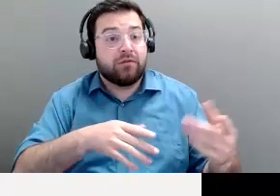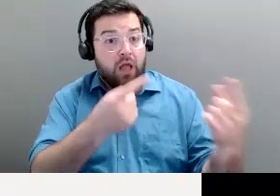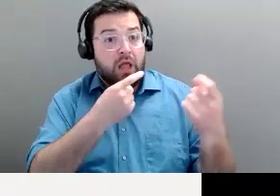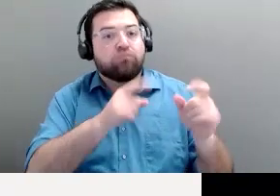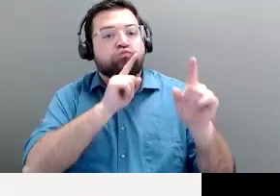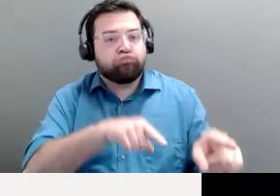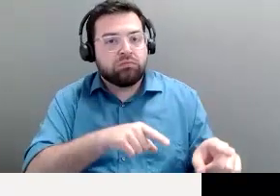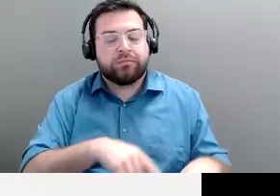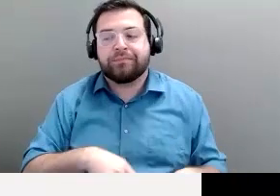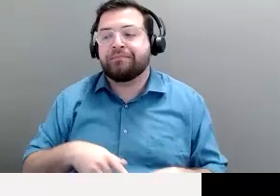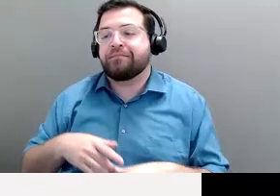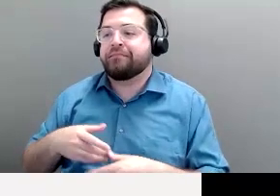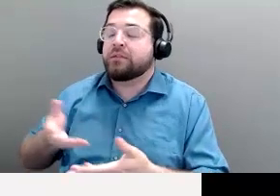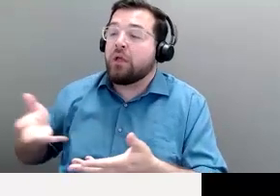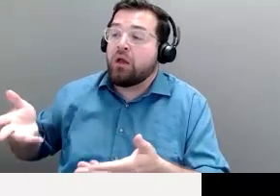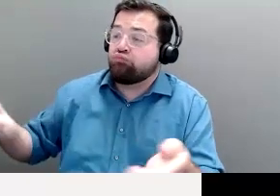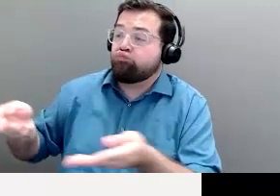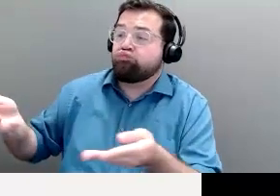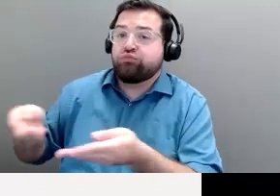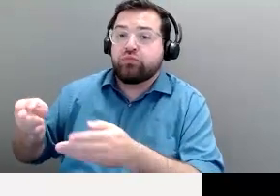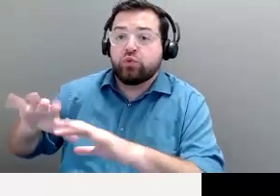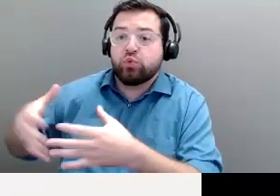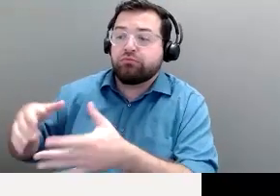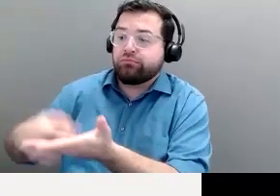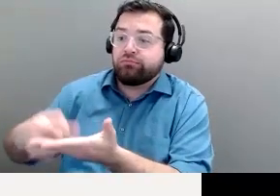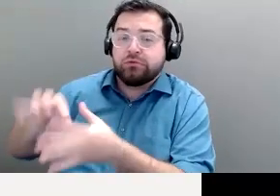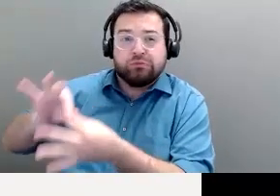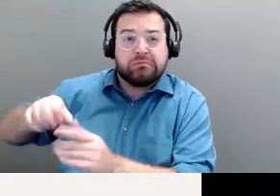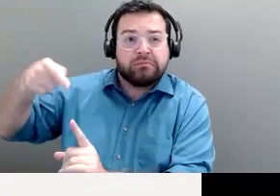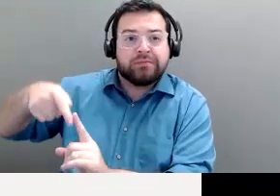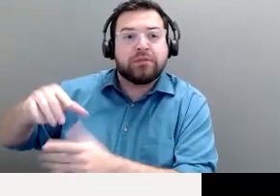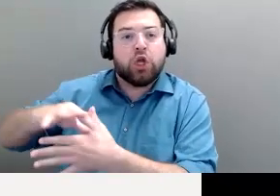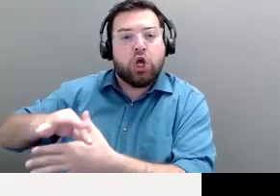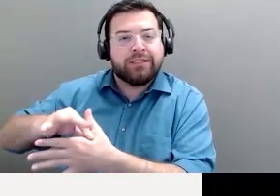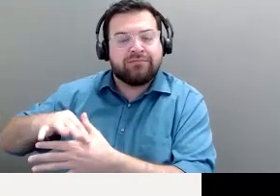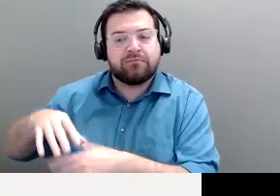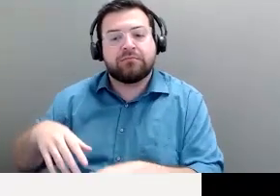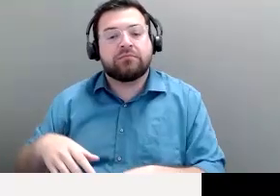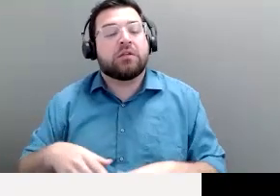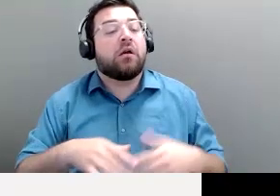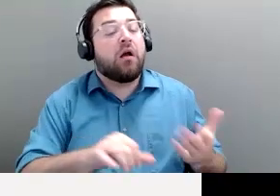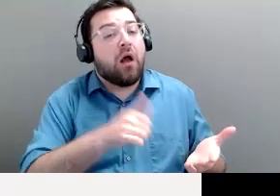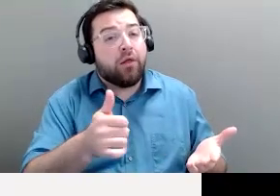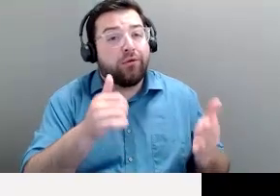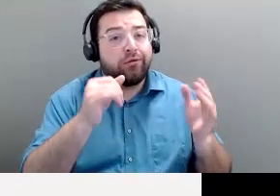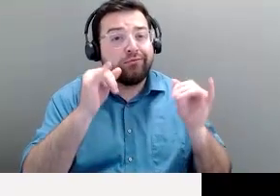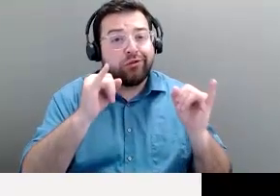Facilitating a group discussion regarding the content of the course, and other instructional activities approved by the institution's